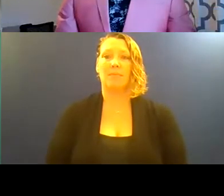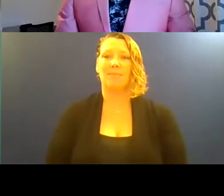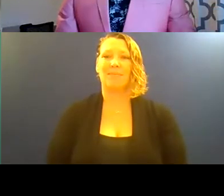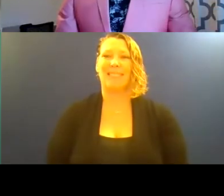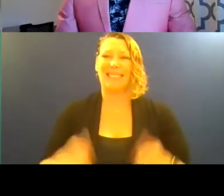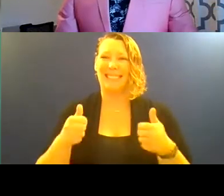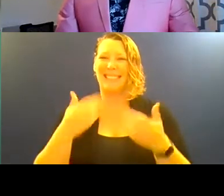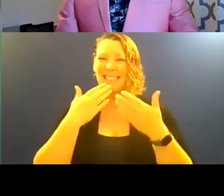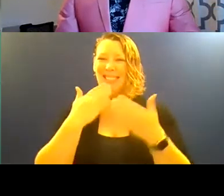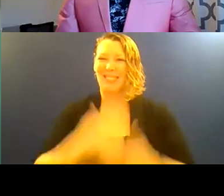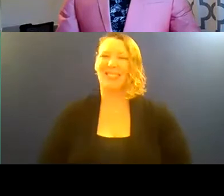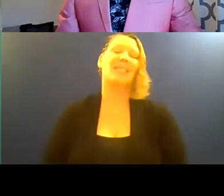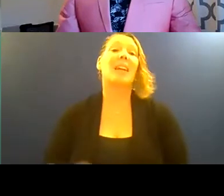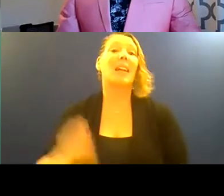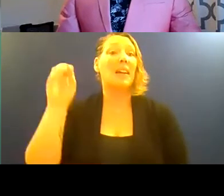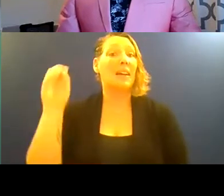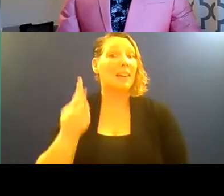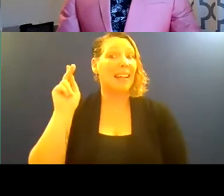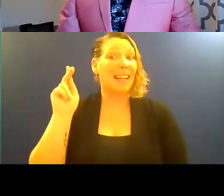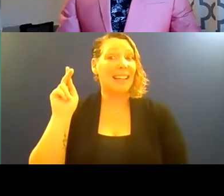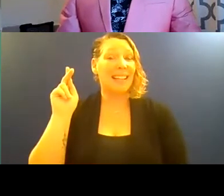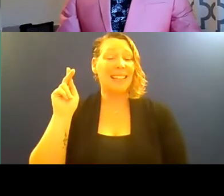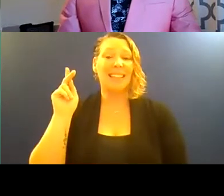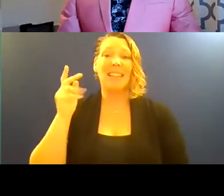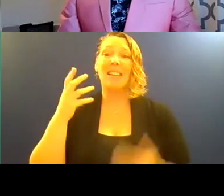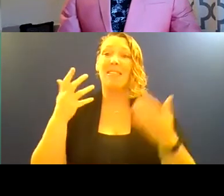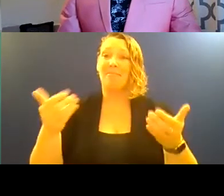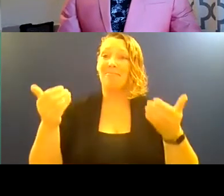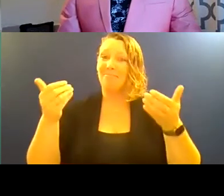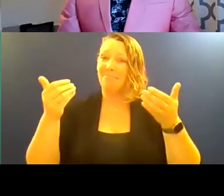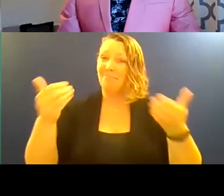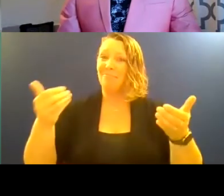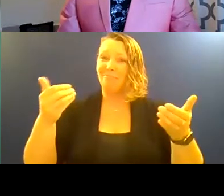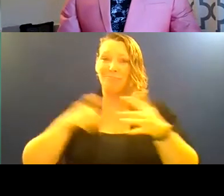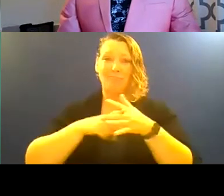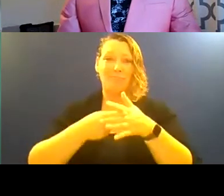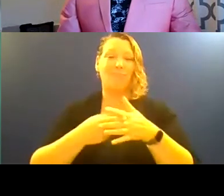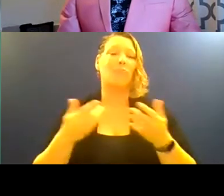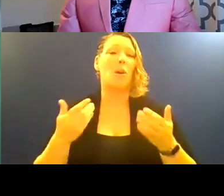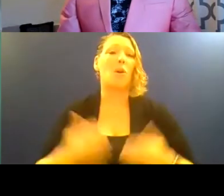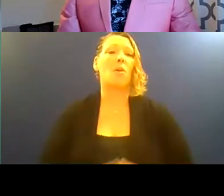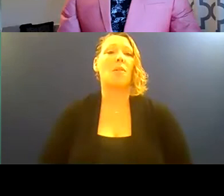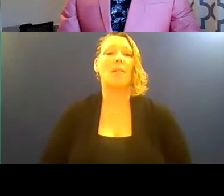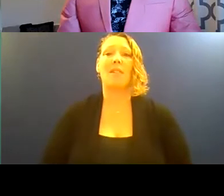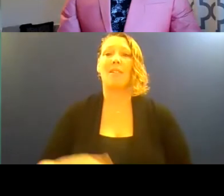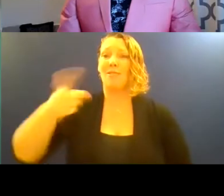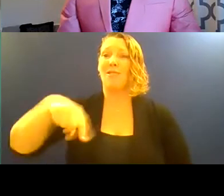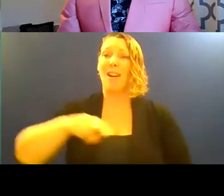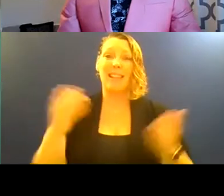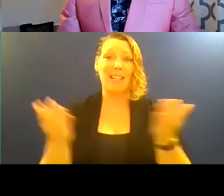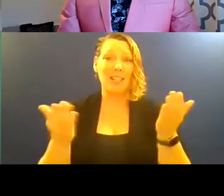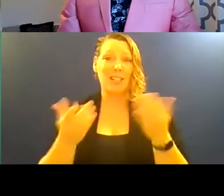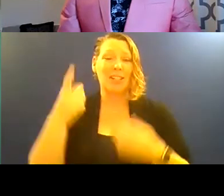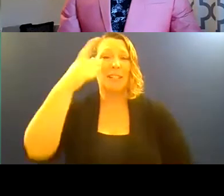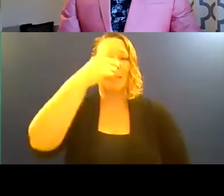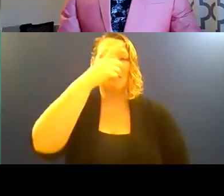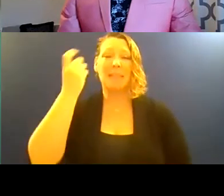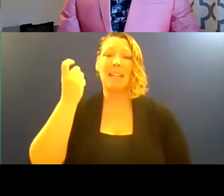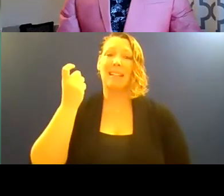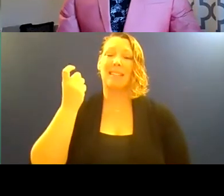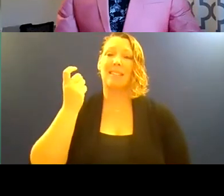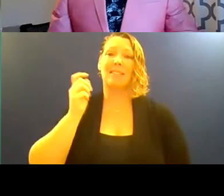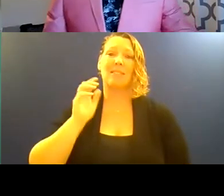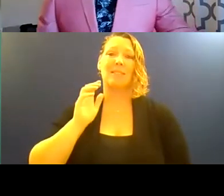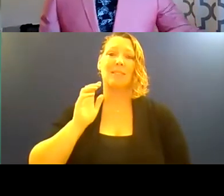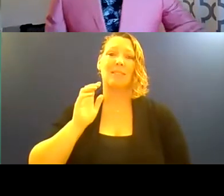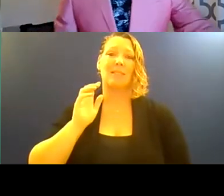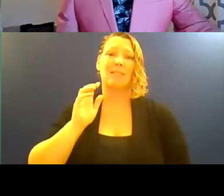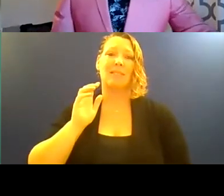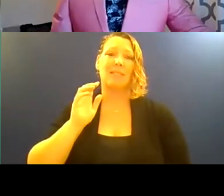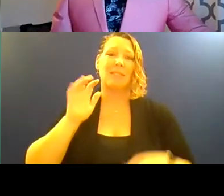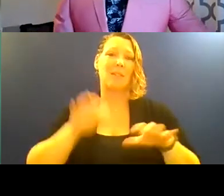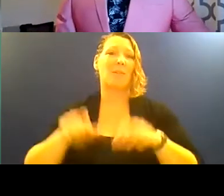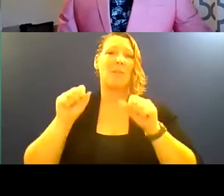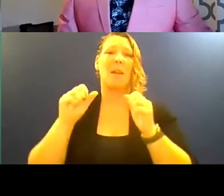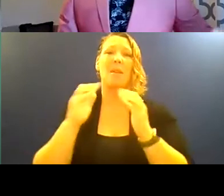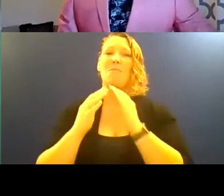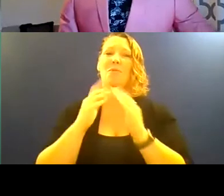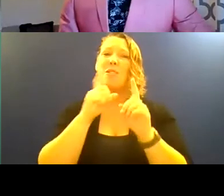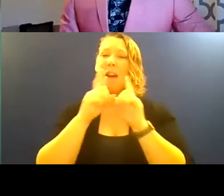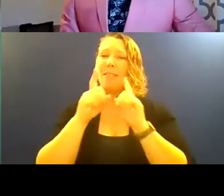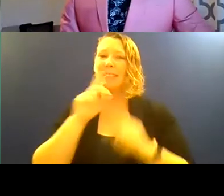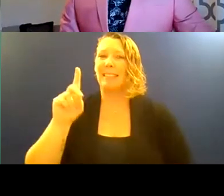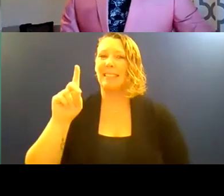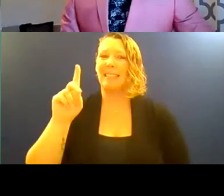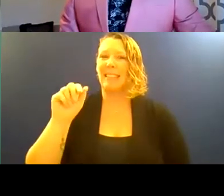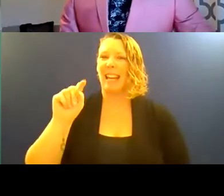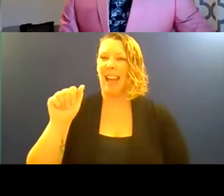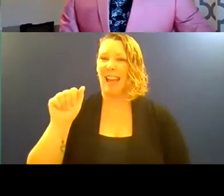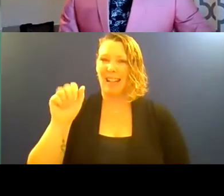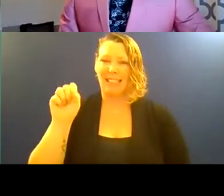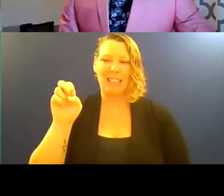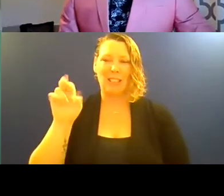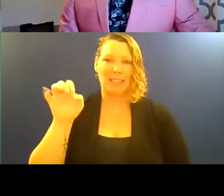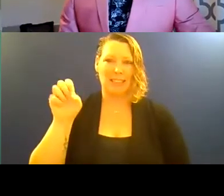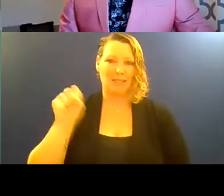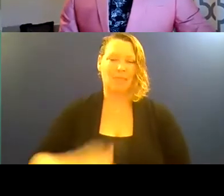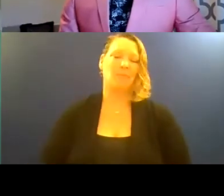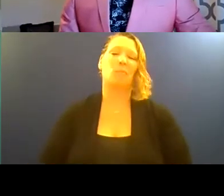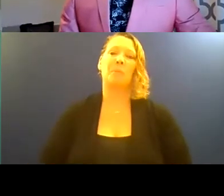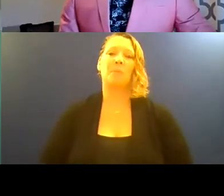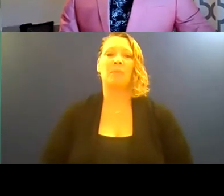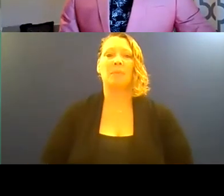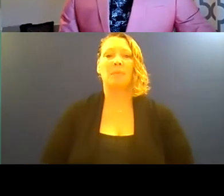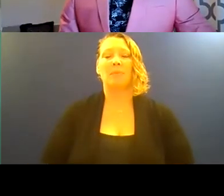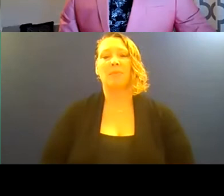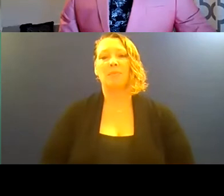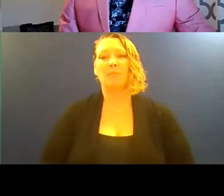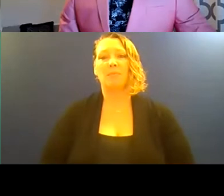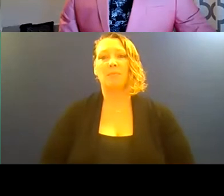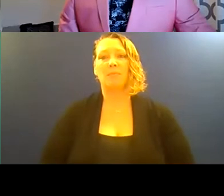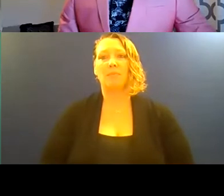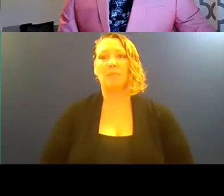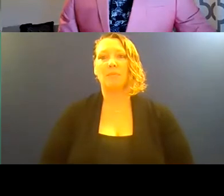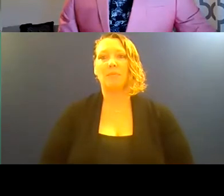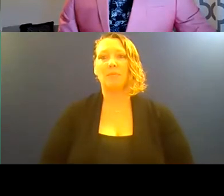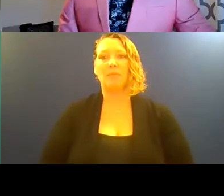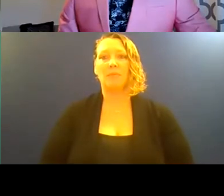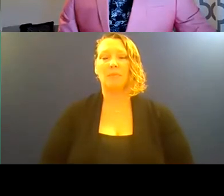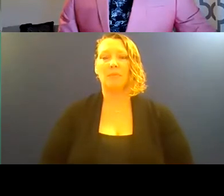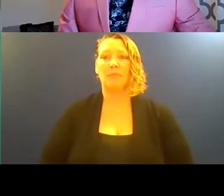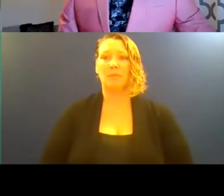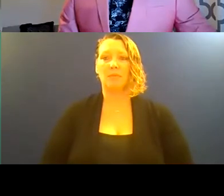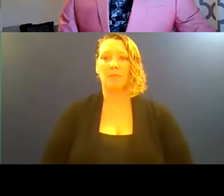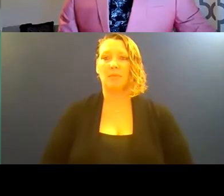Okay, thank you. Okay, so let's get this going. Okay so, you are all here because we are hosting community conversations on data series.